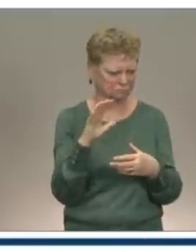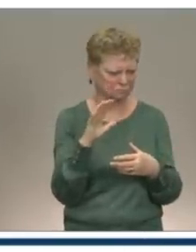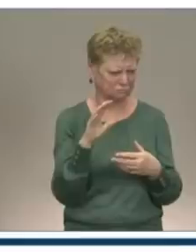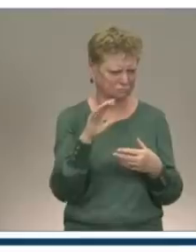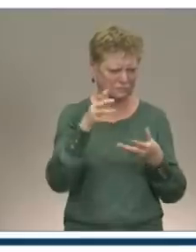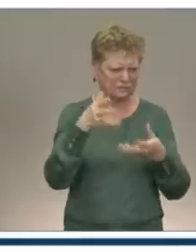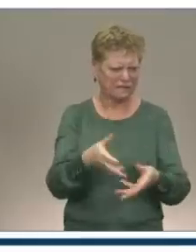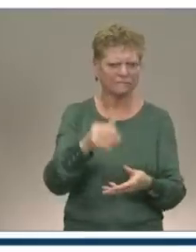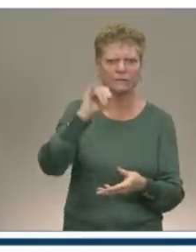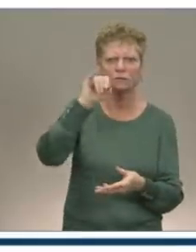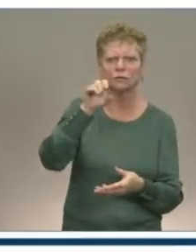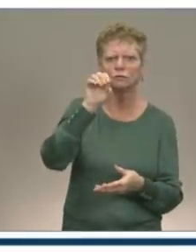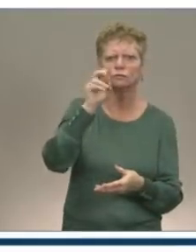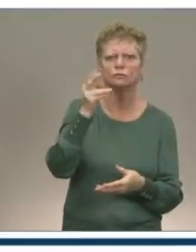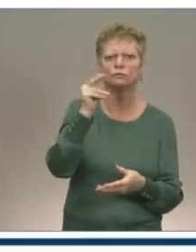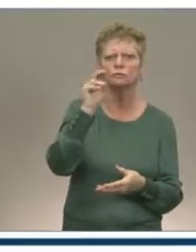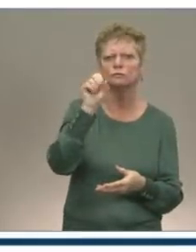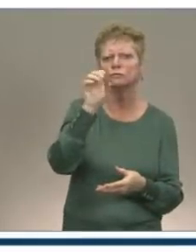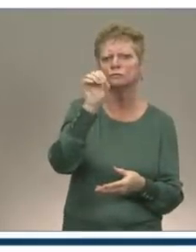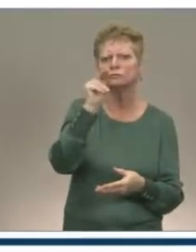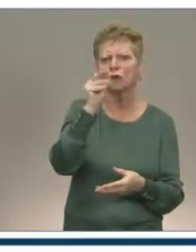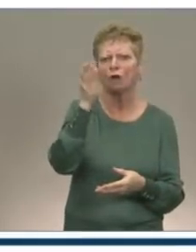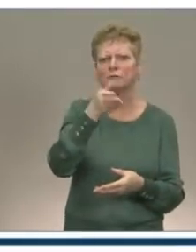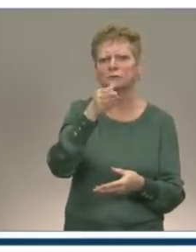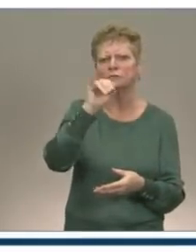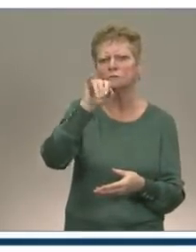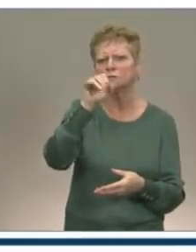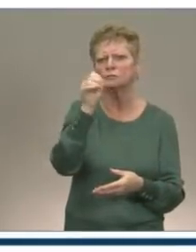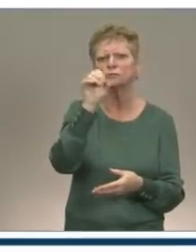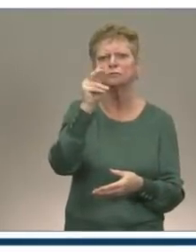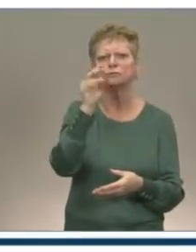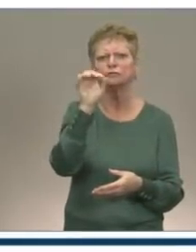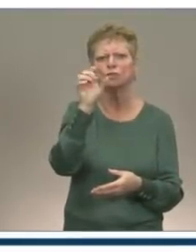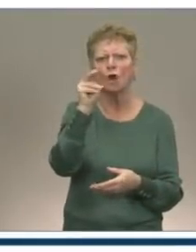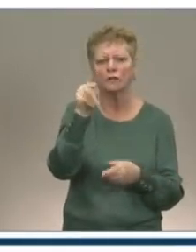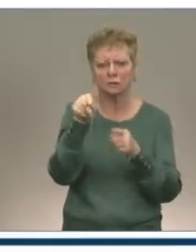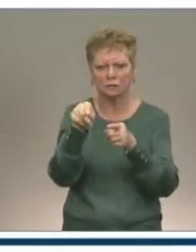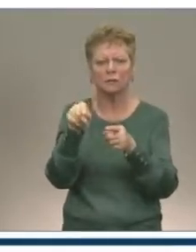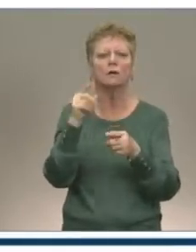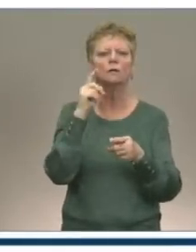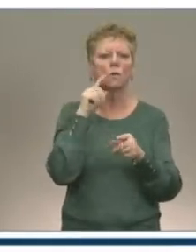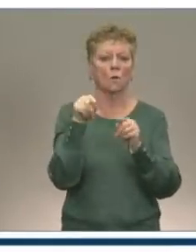johnson left and so we're going to open that up to the very small number of nova scotians who are